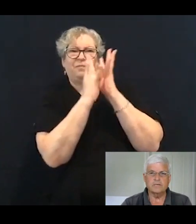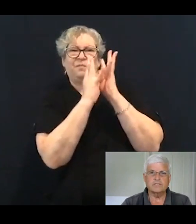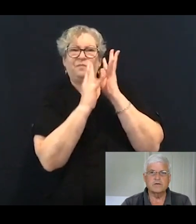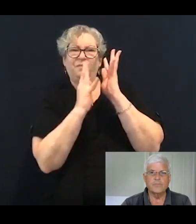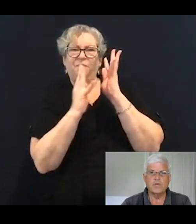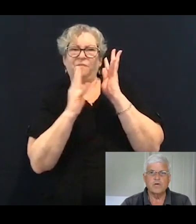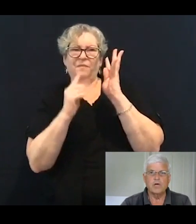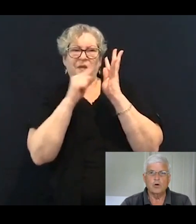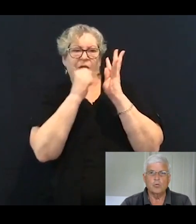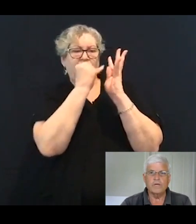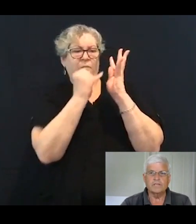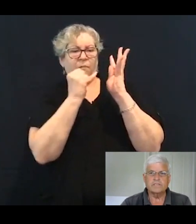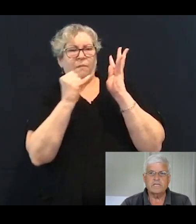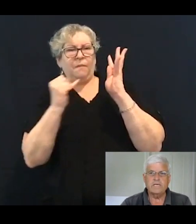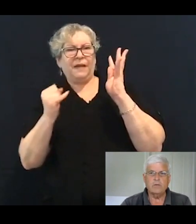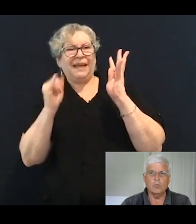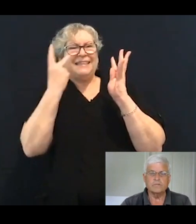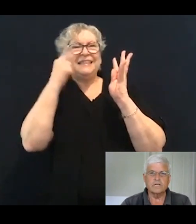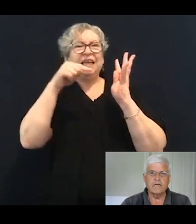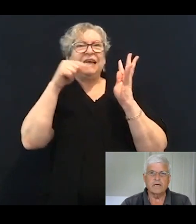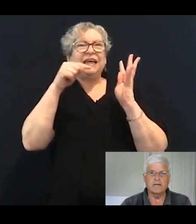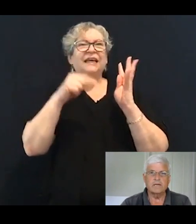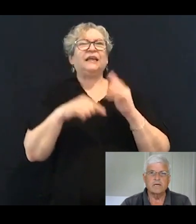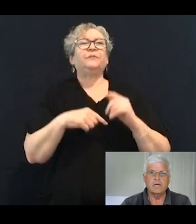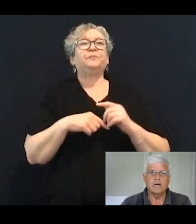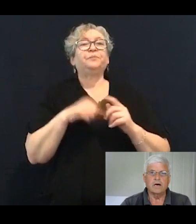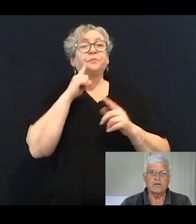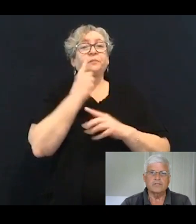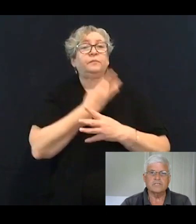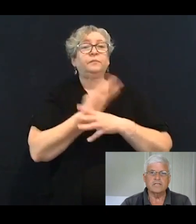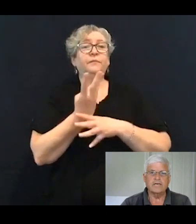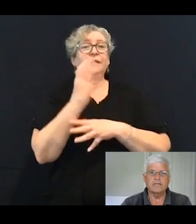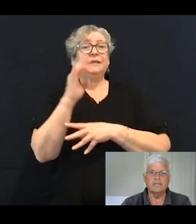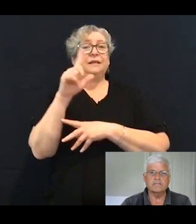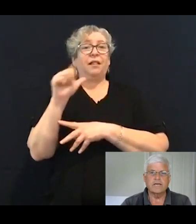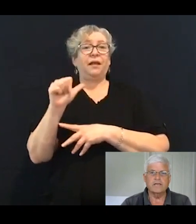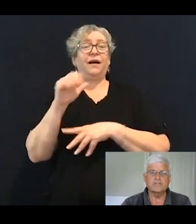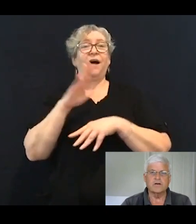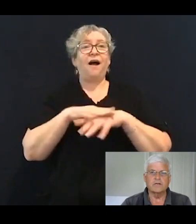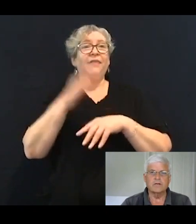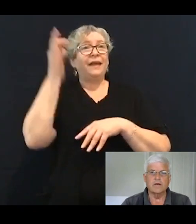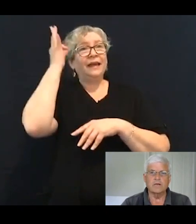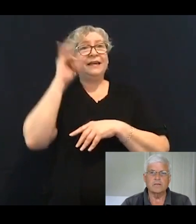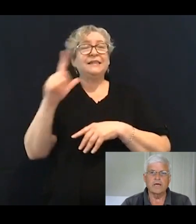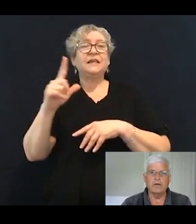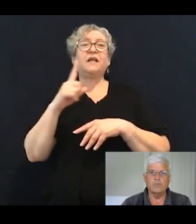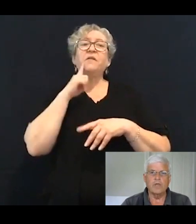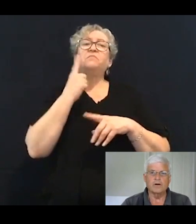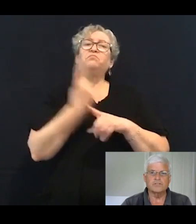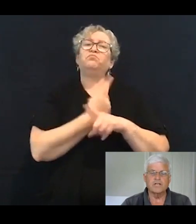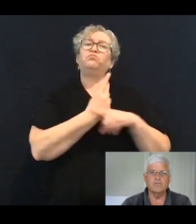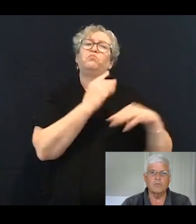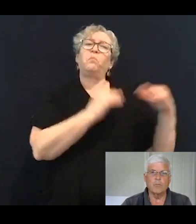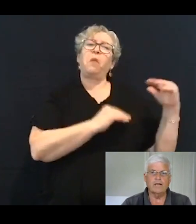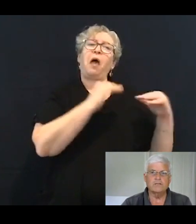we can see, once again, the cilia in this case on a hair cell from a balance organ.